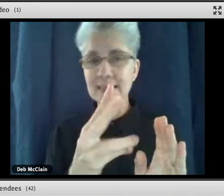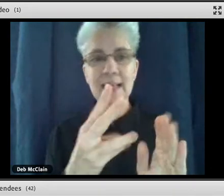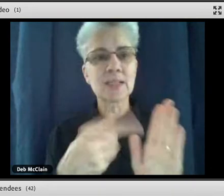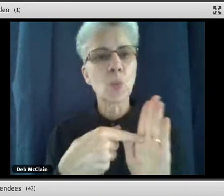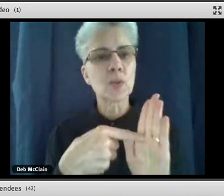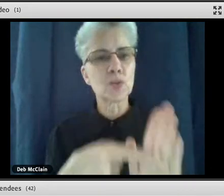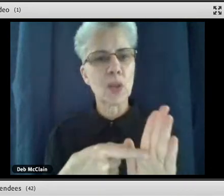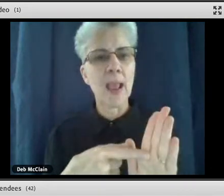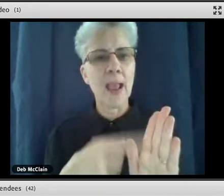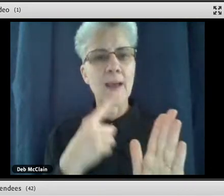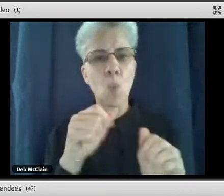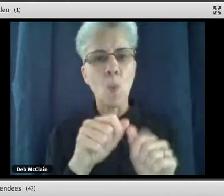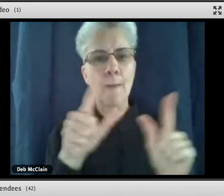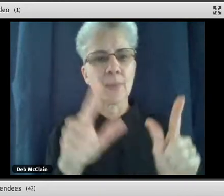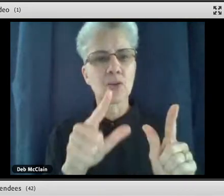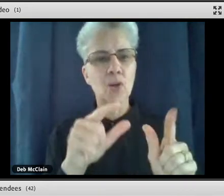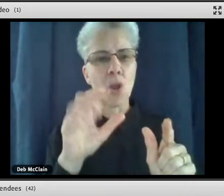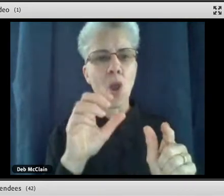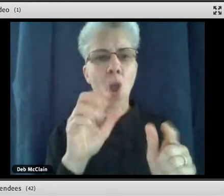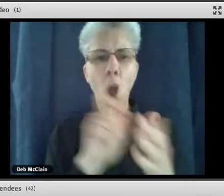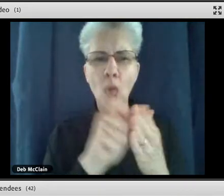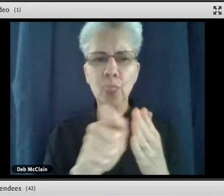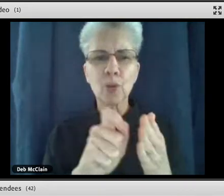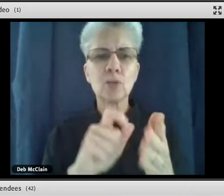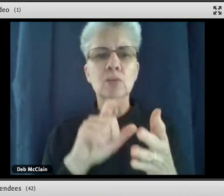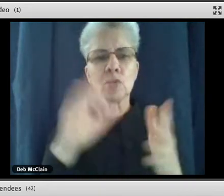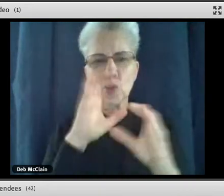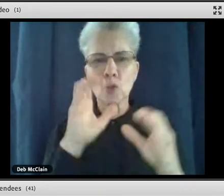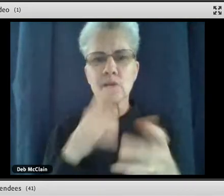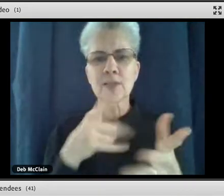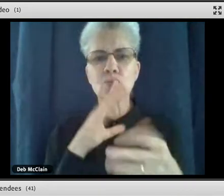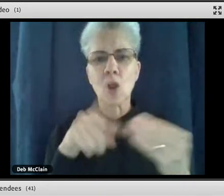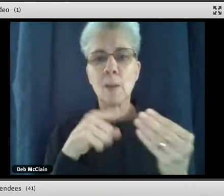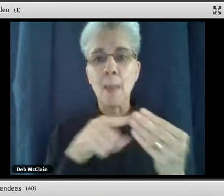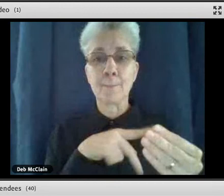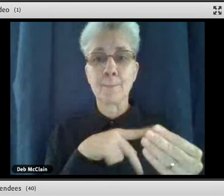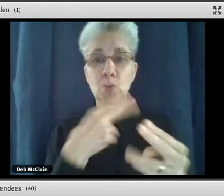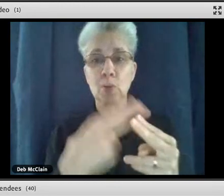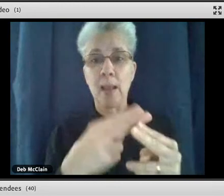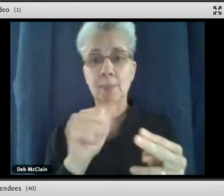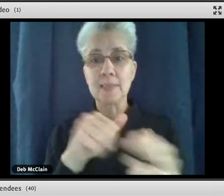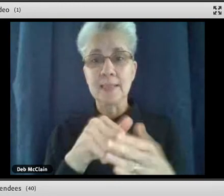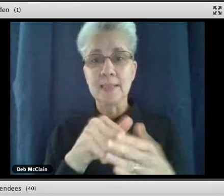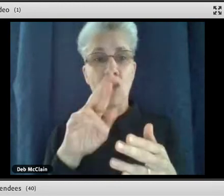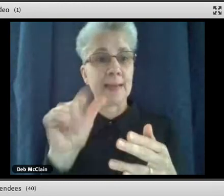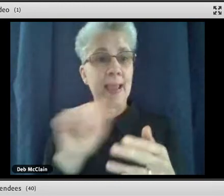we ask that you join us on August 6th for Dr. Snow's next webinar, "Author Search Confusion?